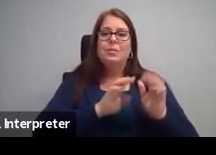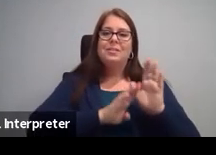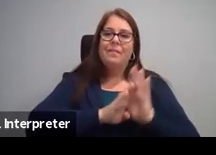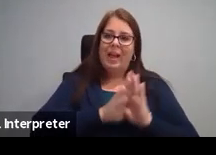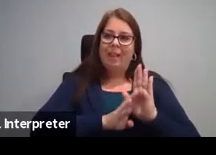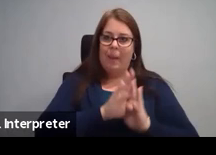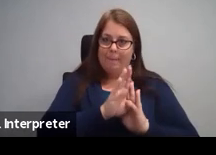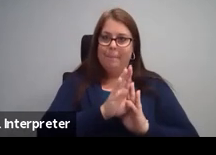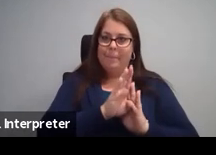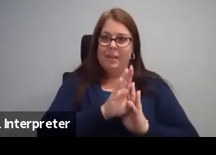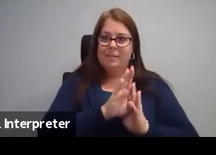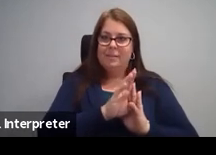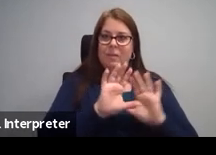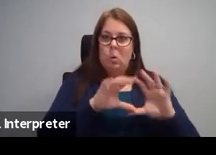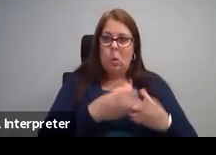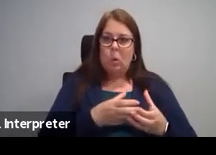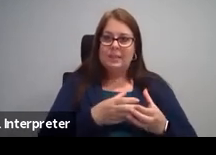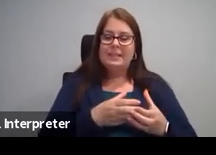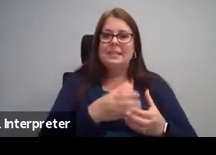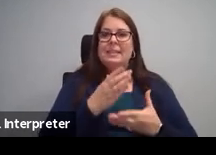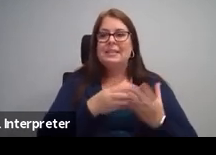Allison frenzel: The next step will be to make sure that